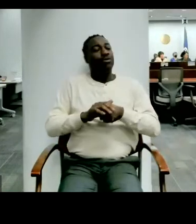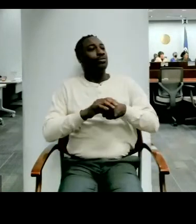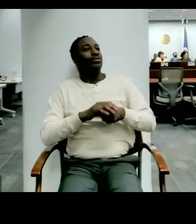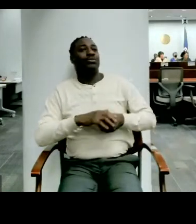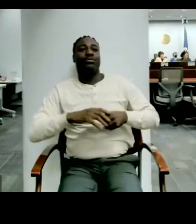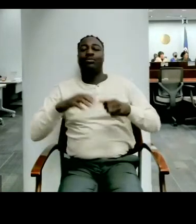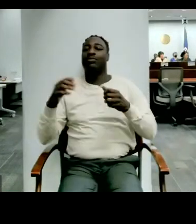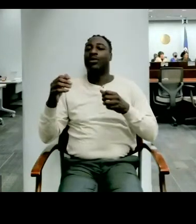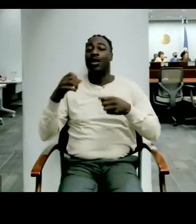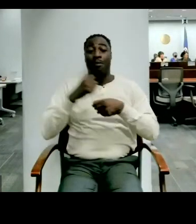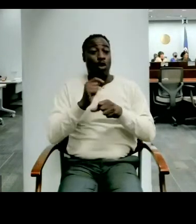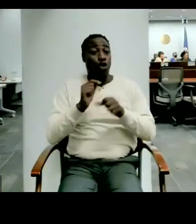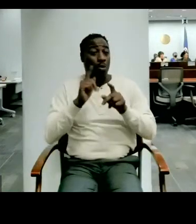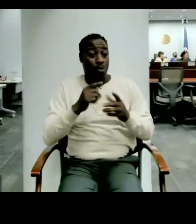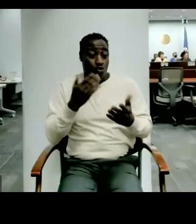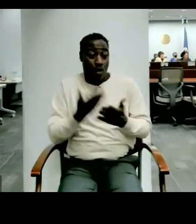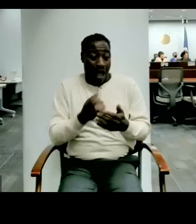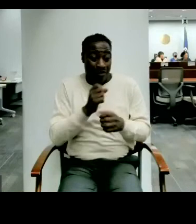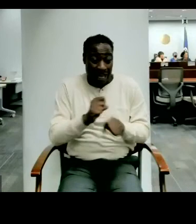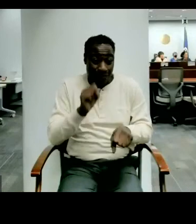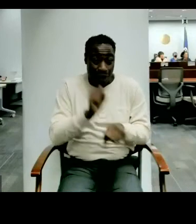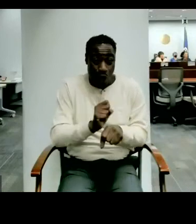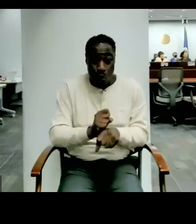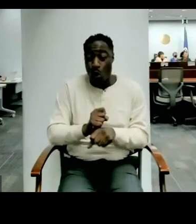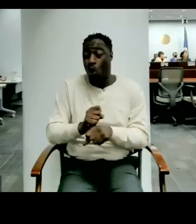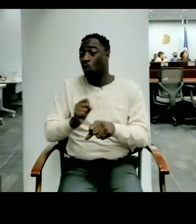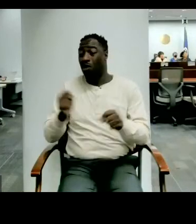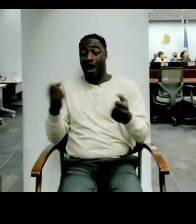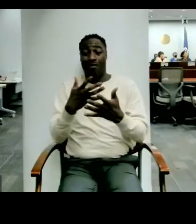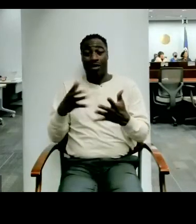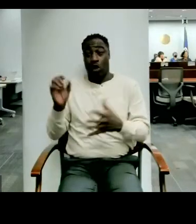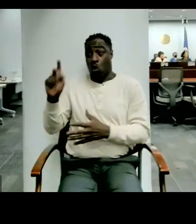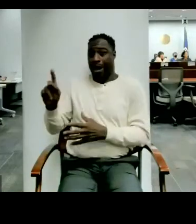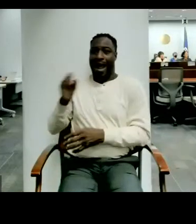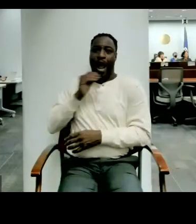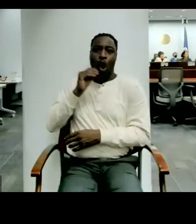and all of those issues. So I would say to you that the burden is extremely high. Not